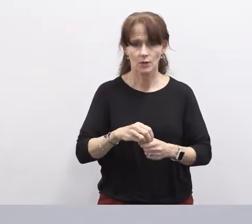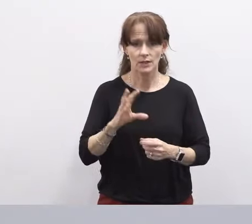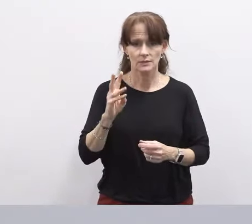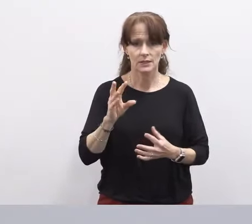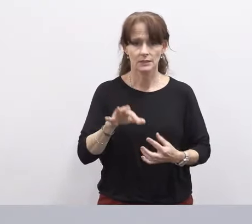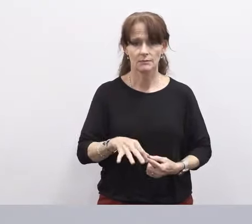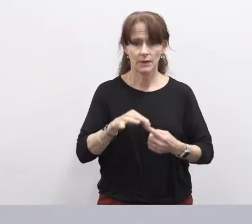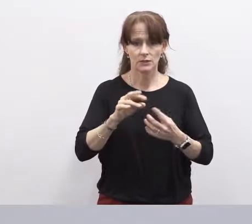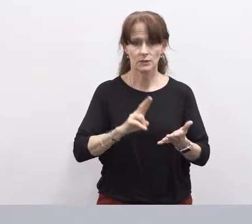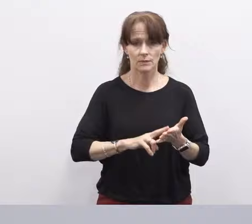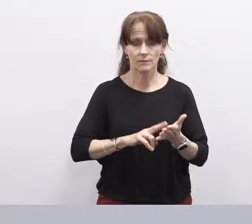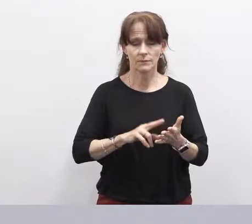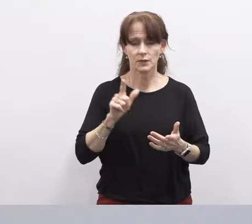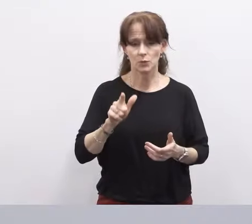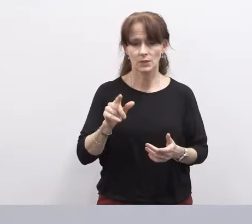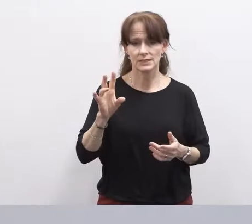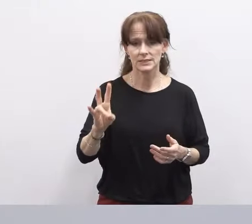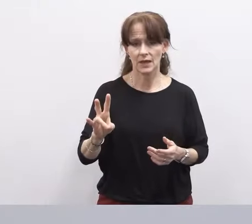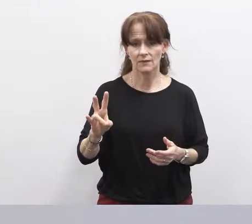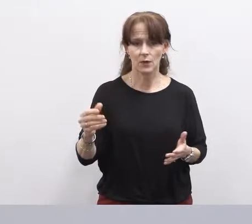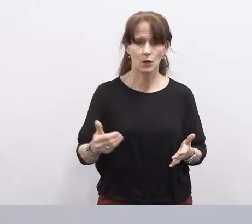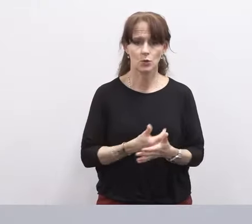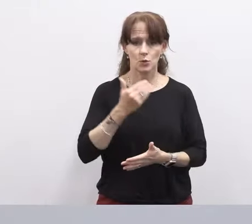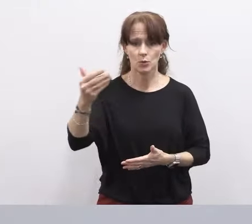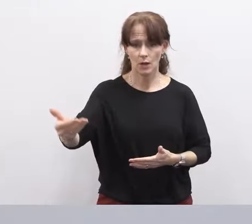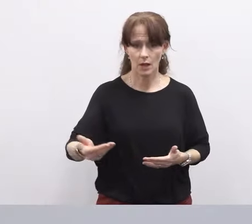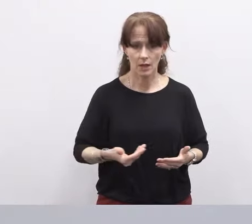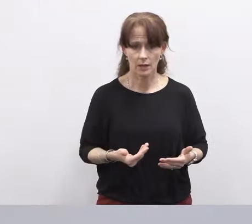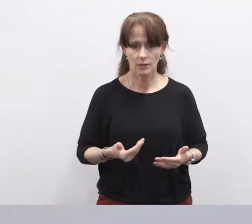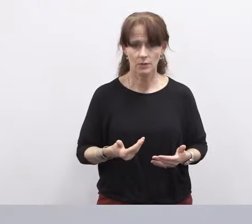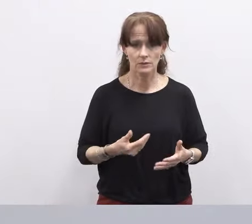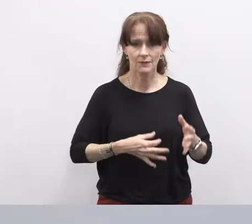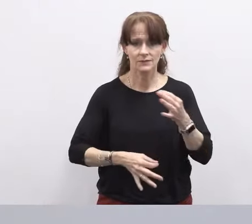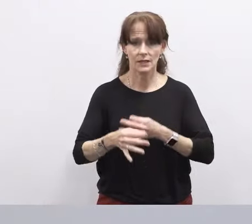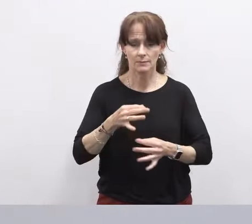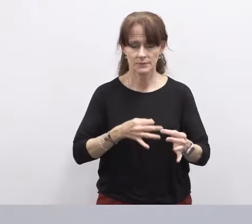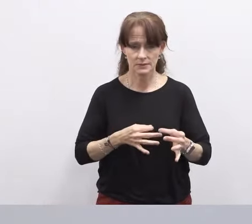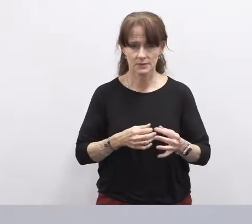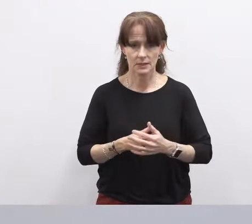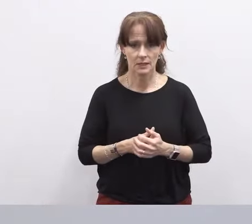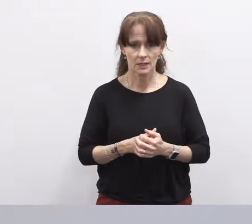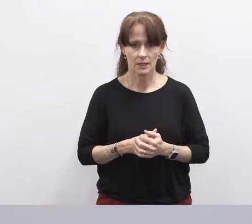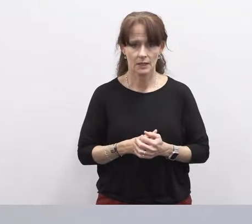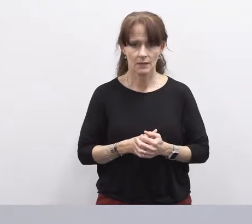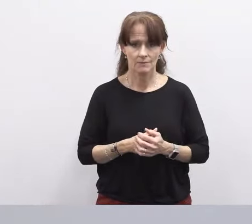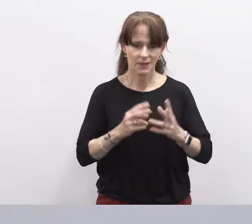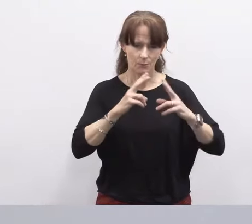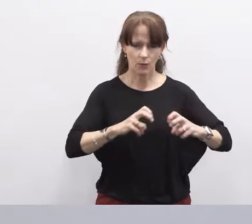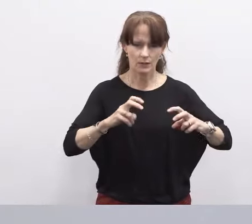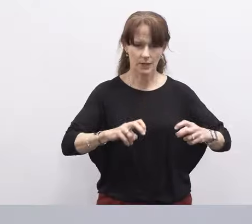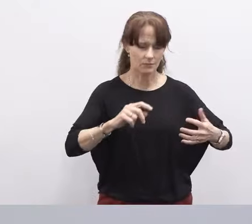and then 27 new hires of substitutes. So that's the breakdown of that 297